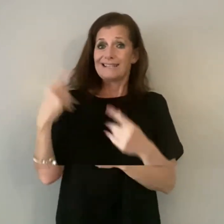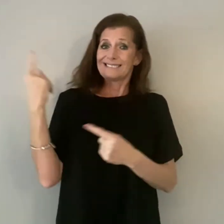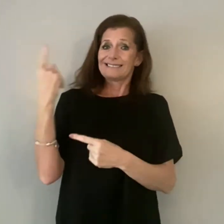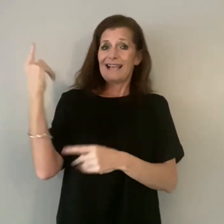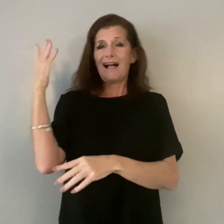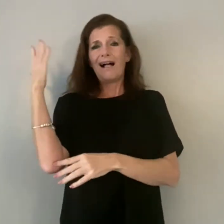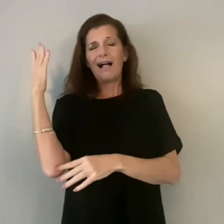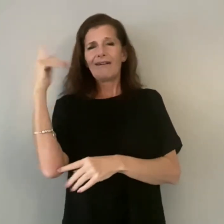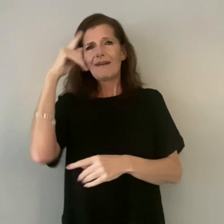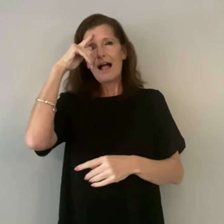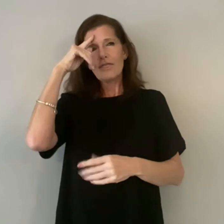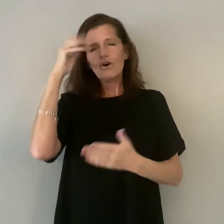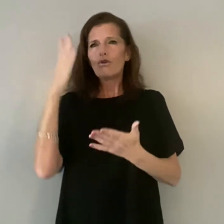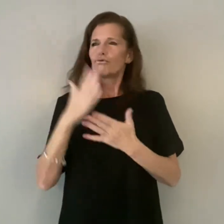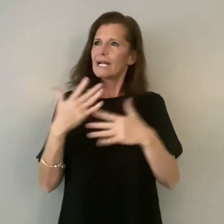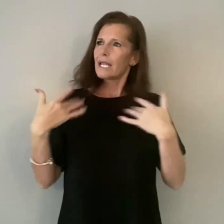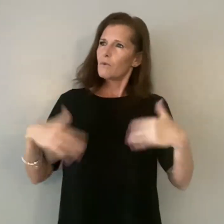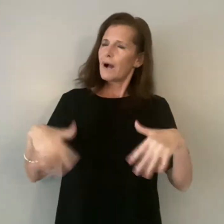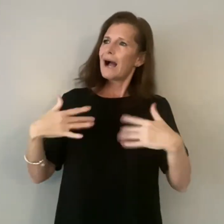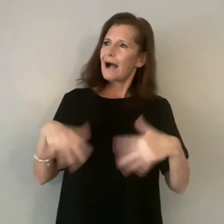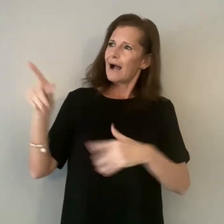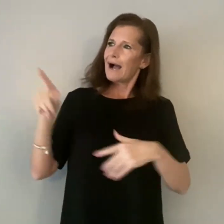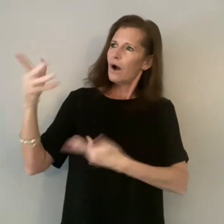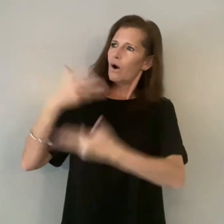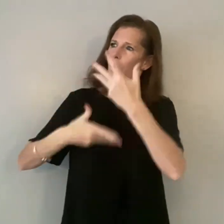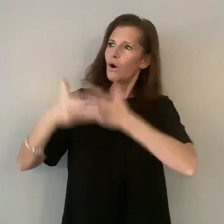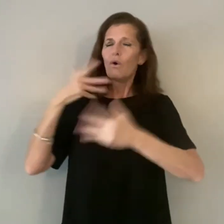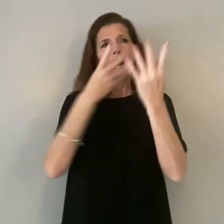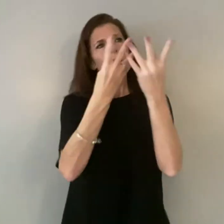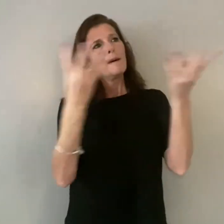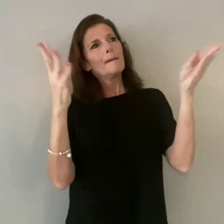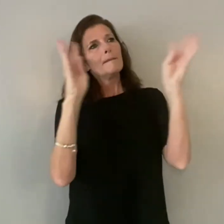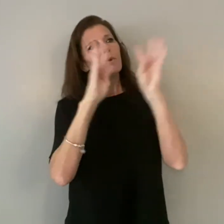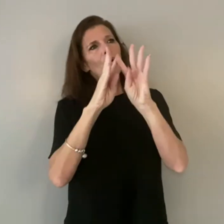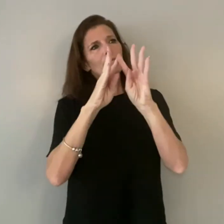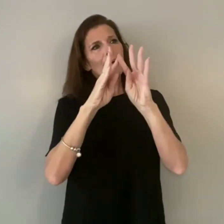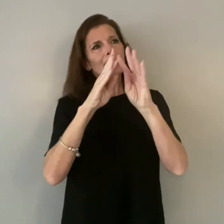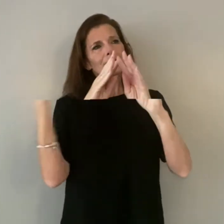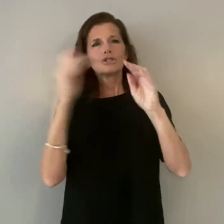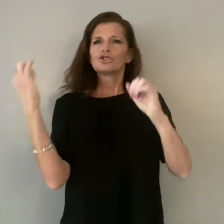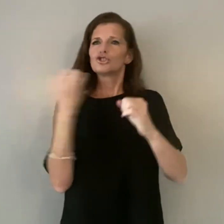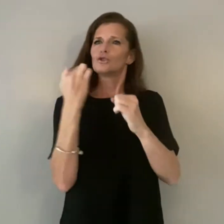And she talked, I thought really cogently and intelligently about board members being space makers,